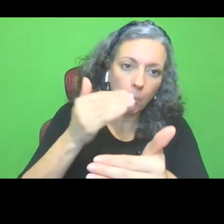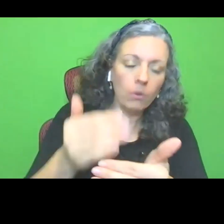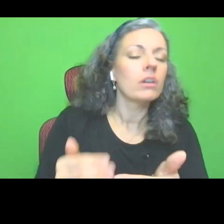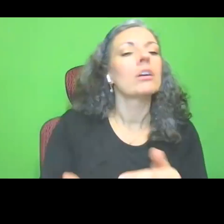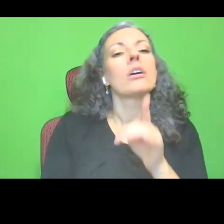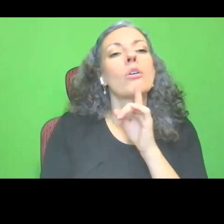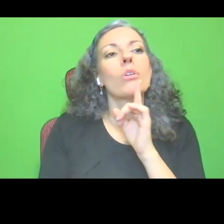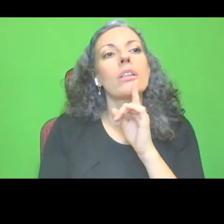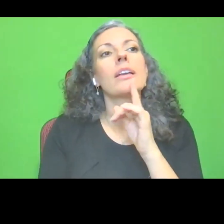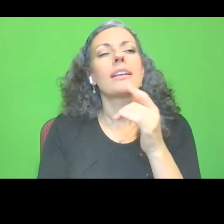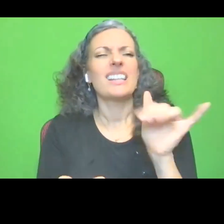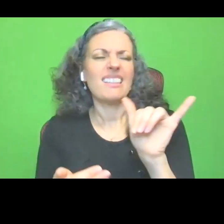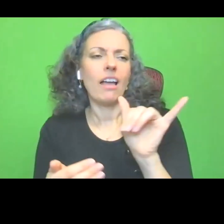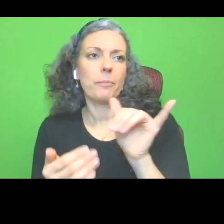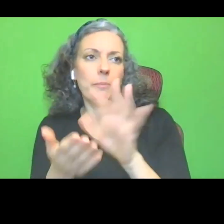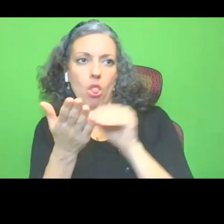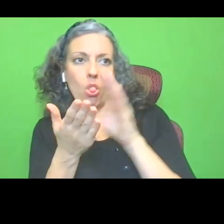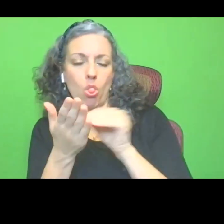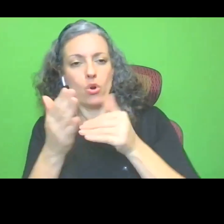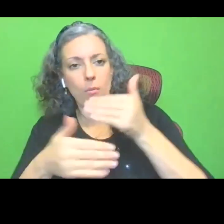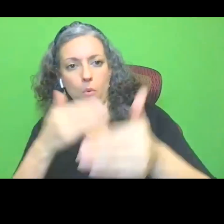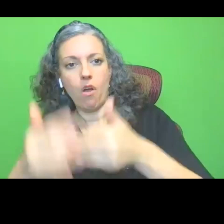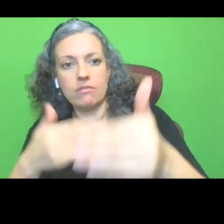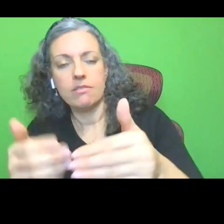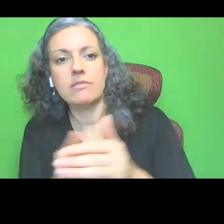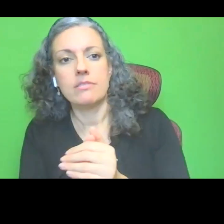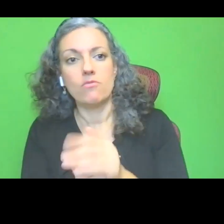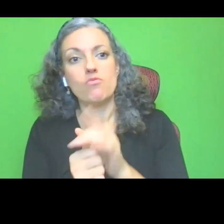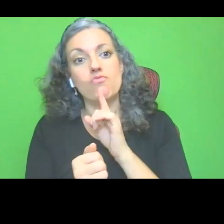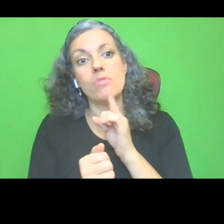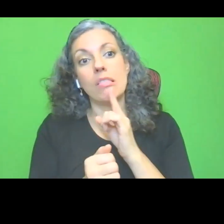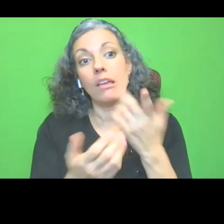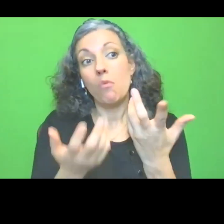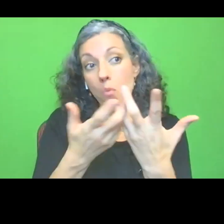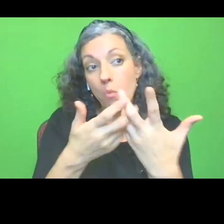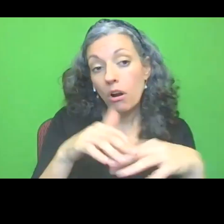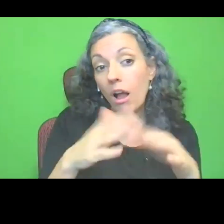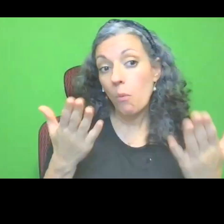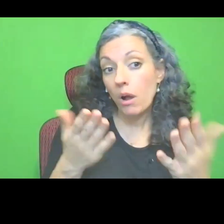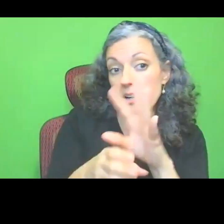process just to figure out what's going to fit, what's going to work within our organization.